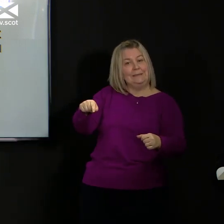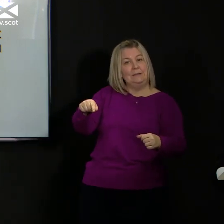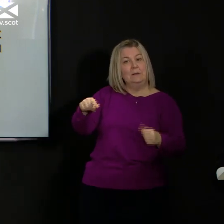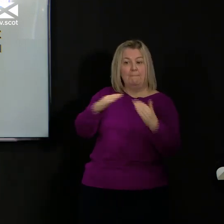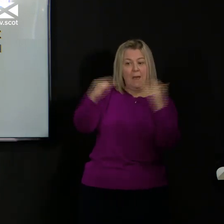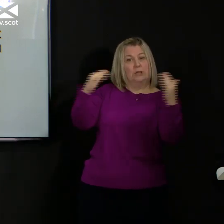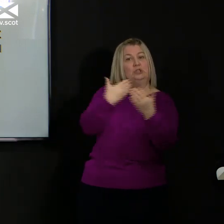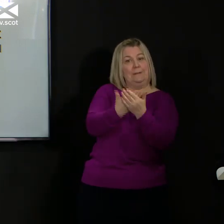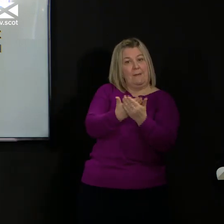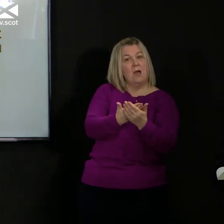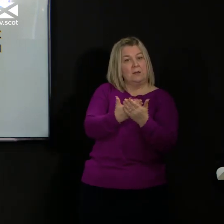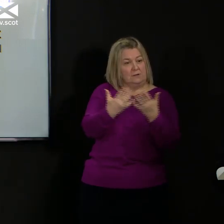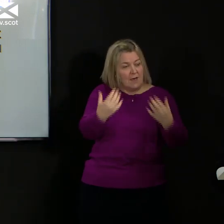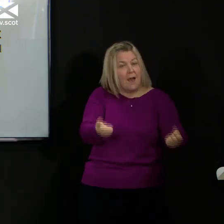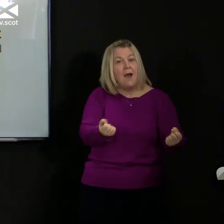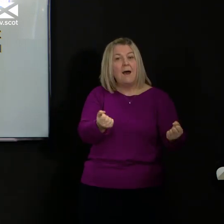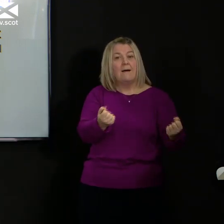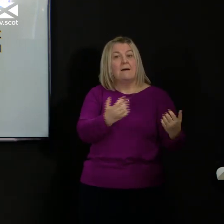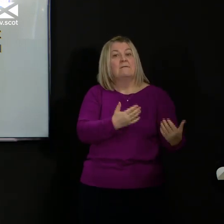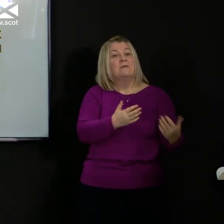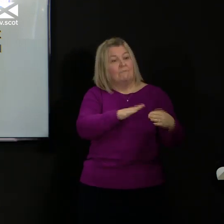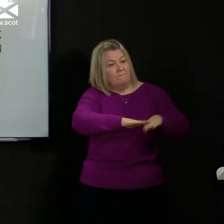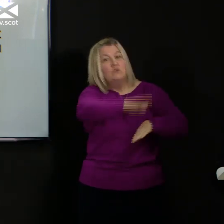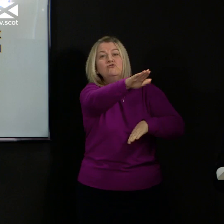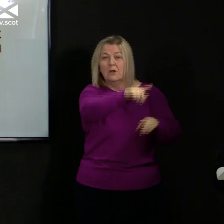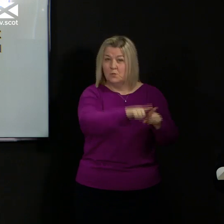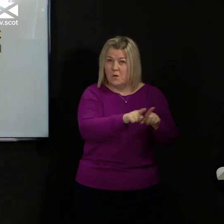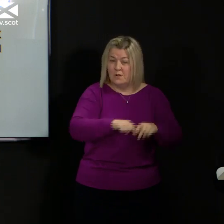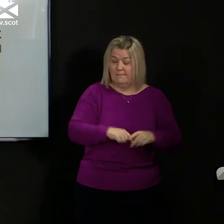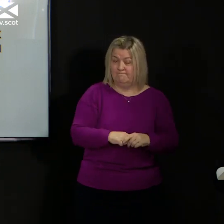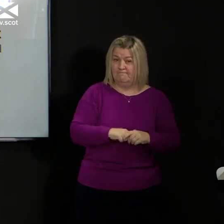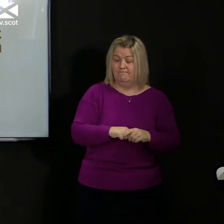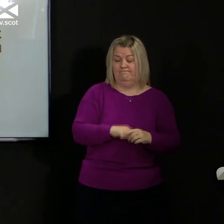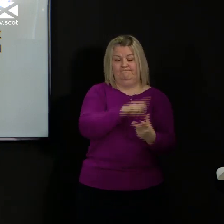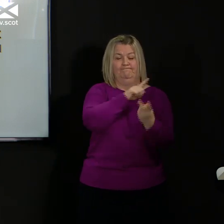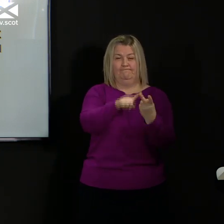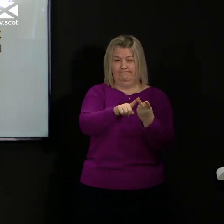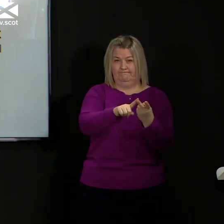is current, and the demand that is forecast. The second thing to say, as the First Minister